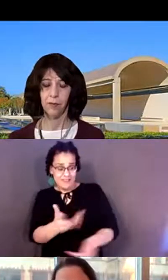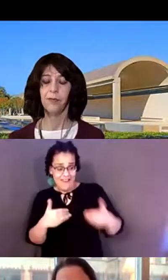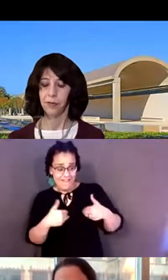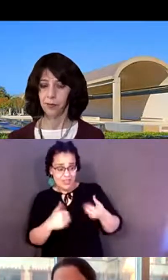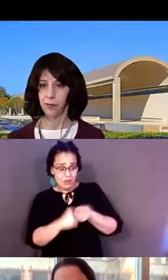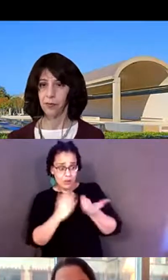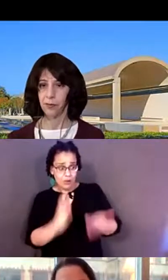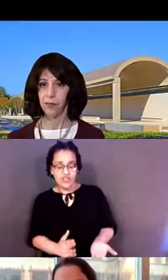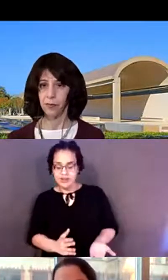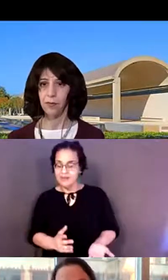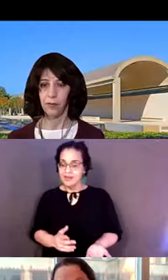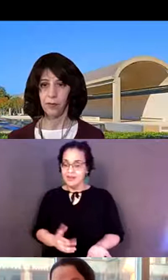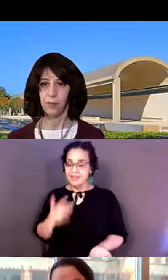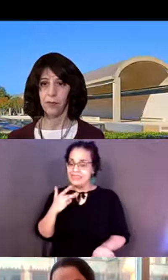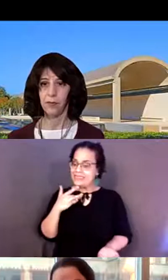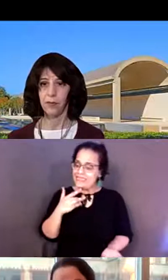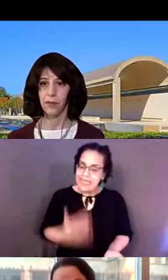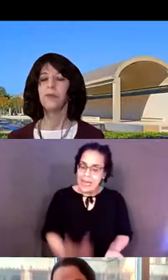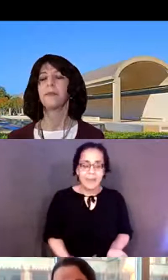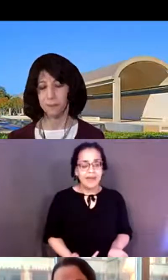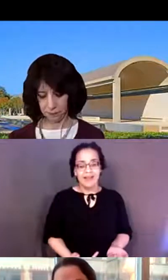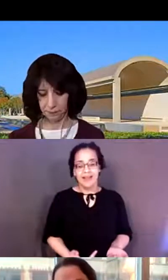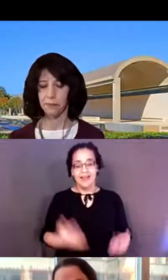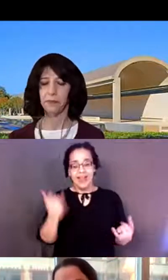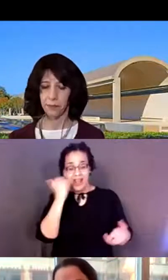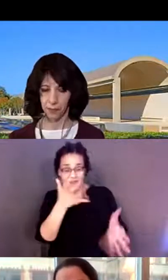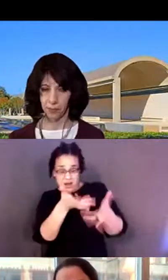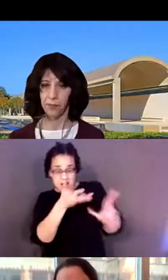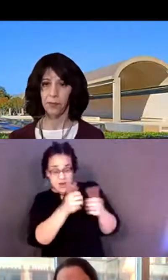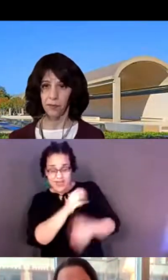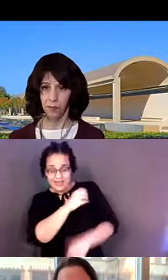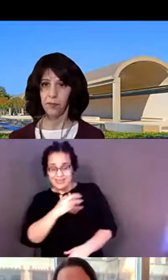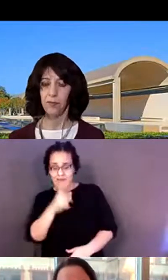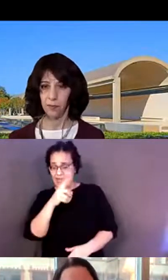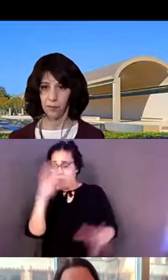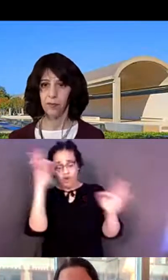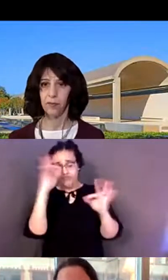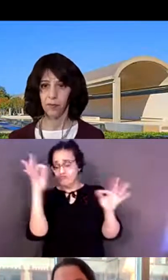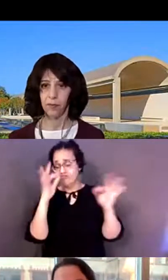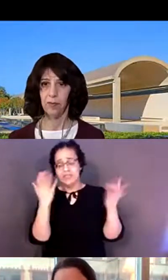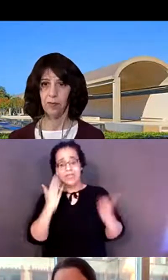that direct line staff just didn't know and the problem is corrected. And so if